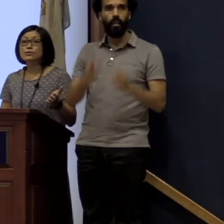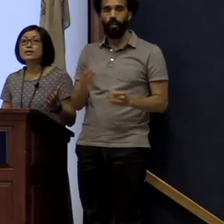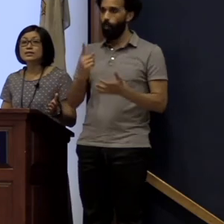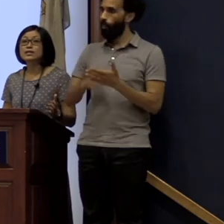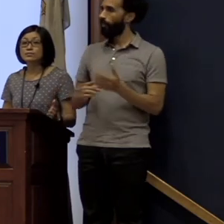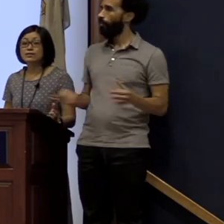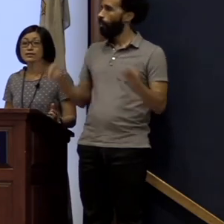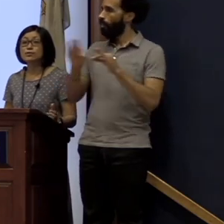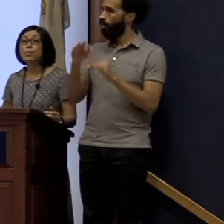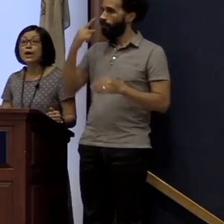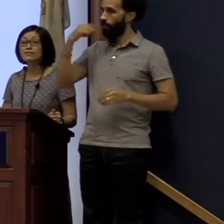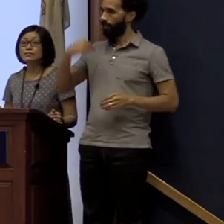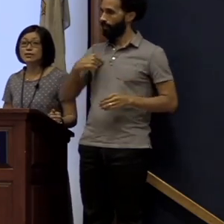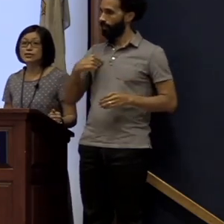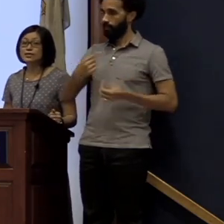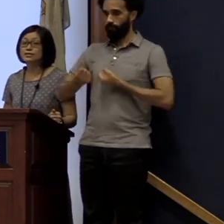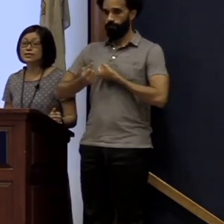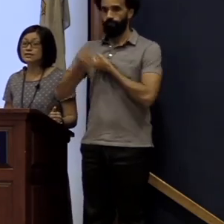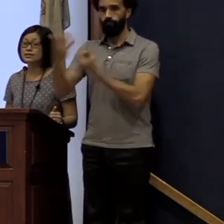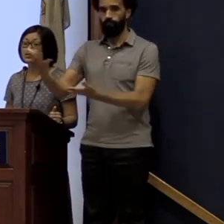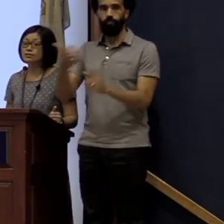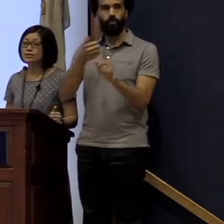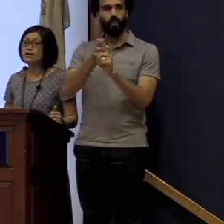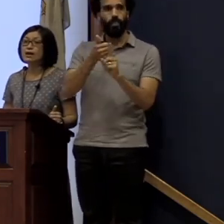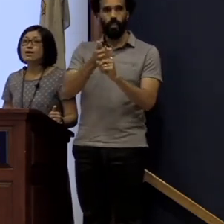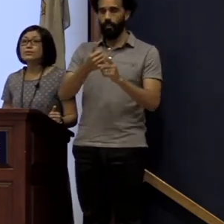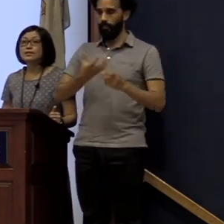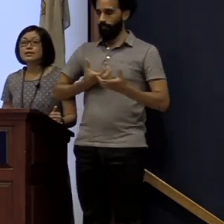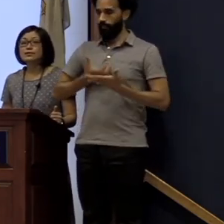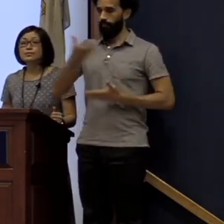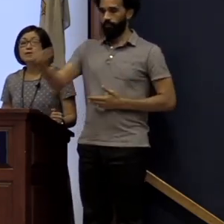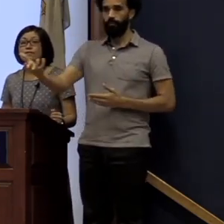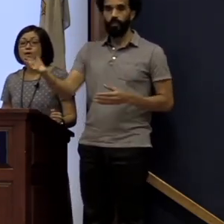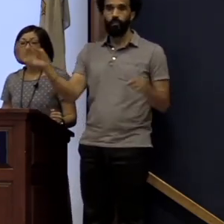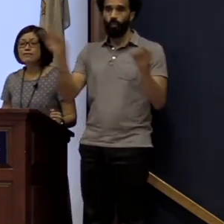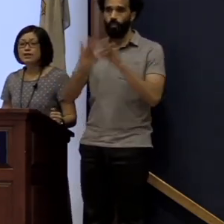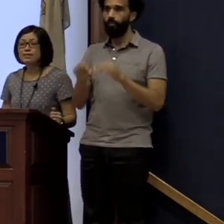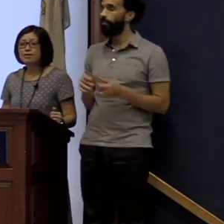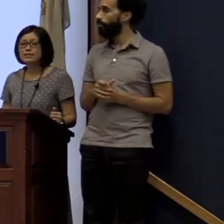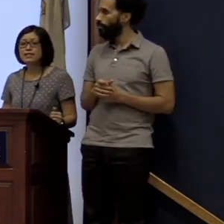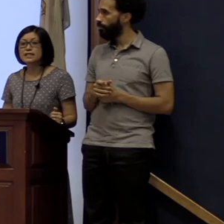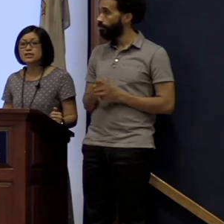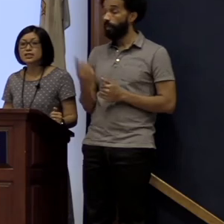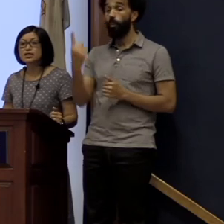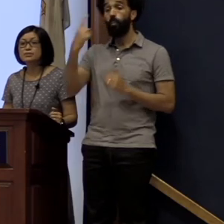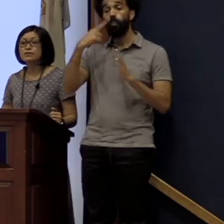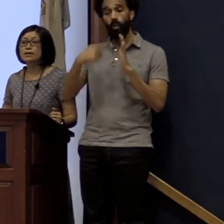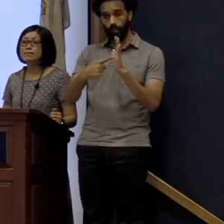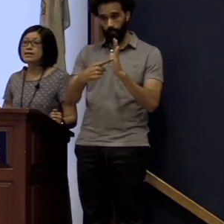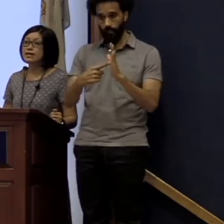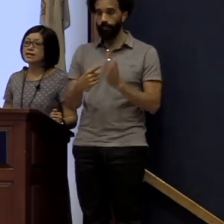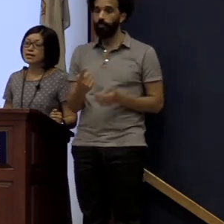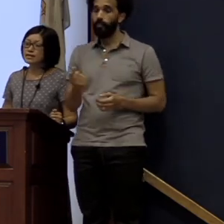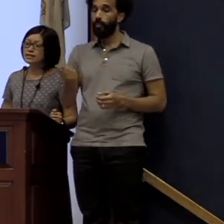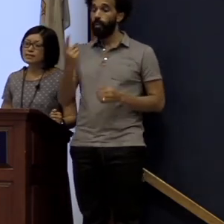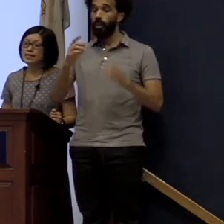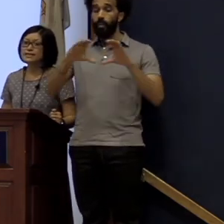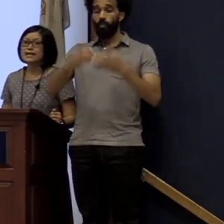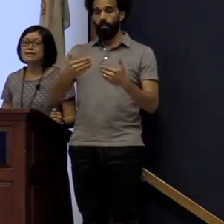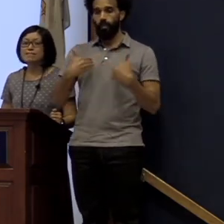Are concerned with now so one of the projects that I didn't show here was that a group of african-american teenagers with their making space they made